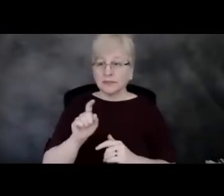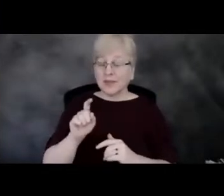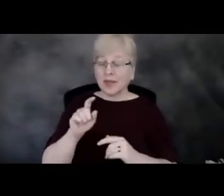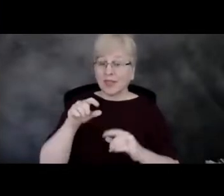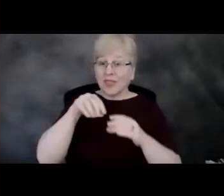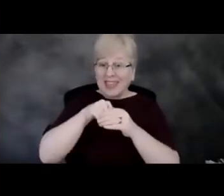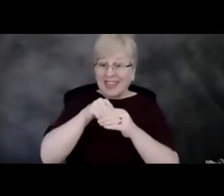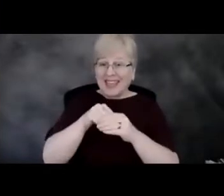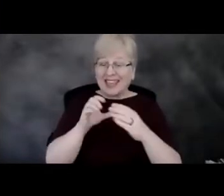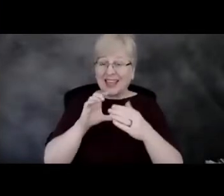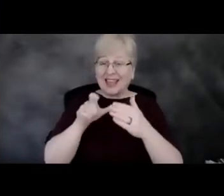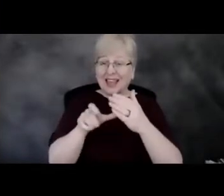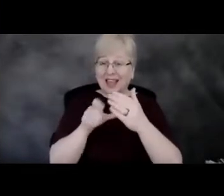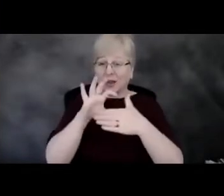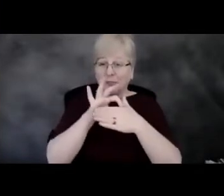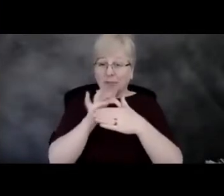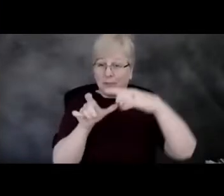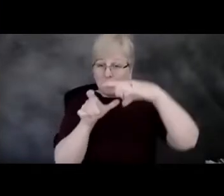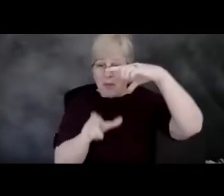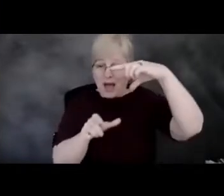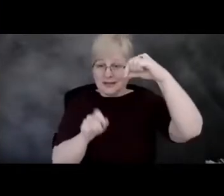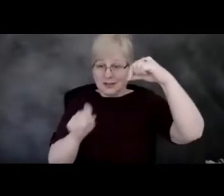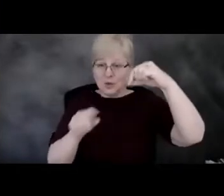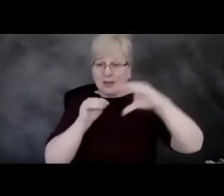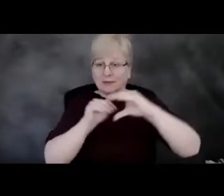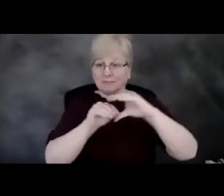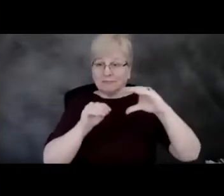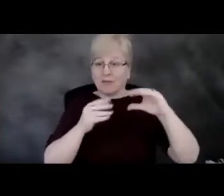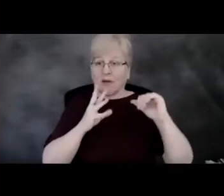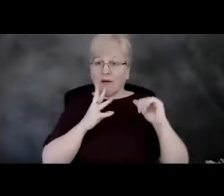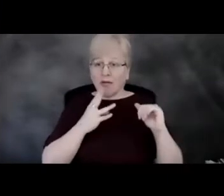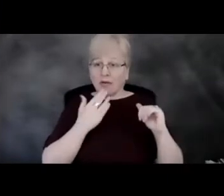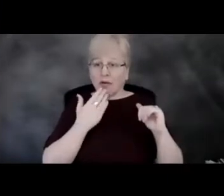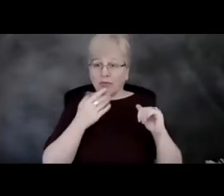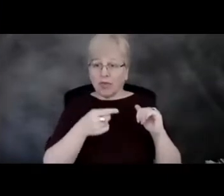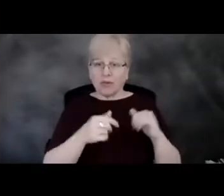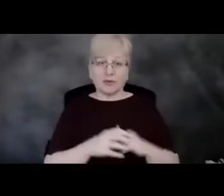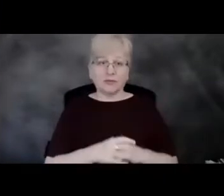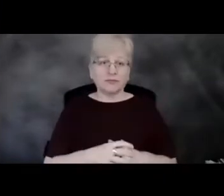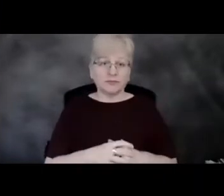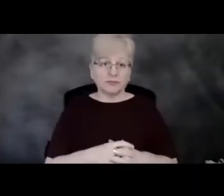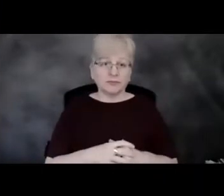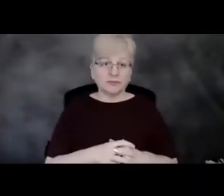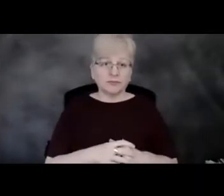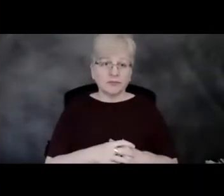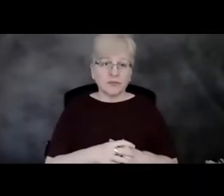16:43:06 can add some color up here, you can move this around so that you can see what's